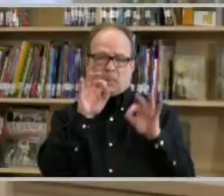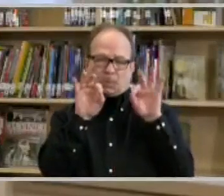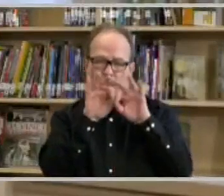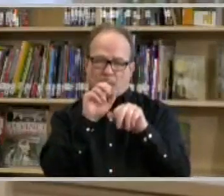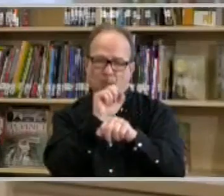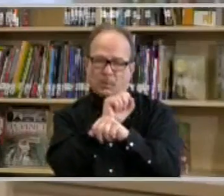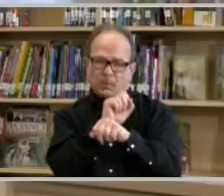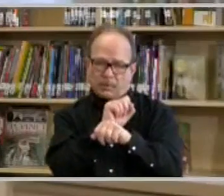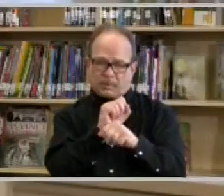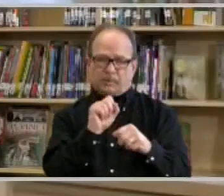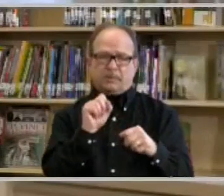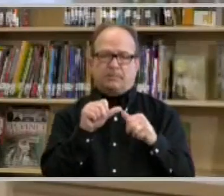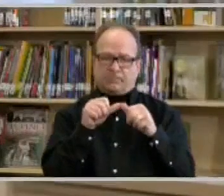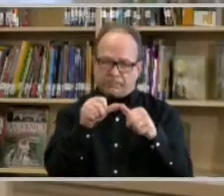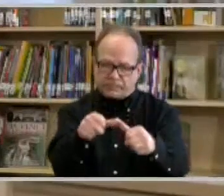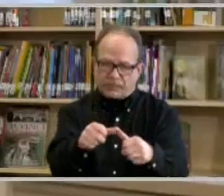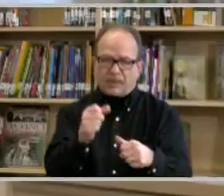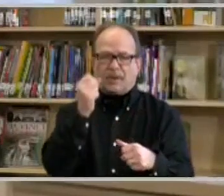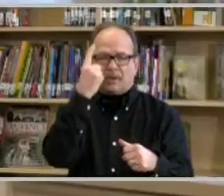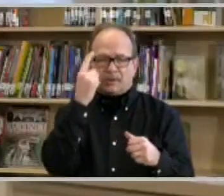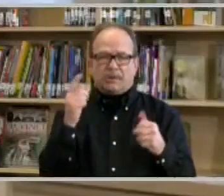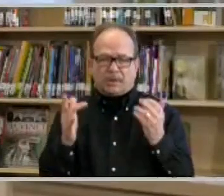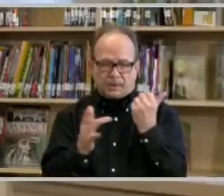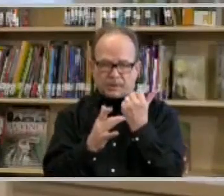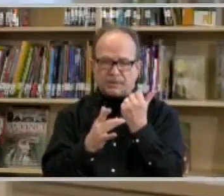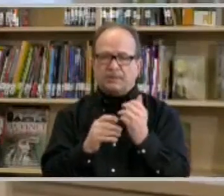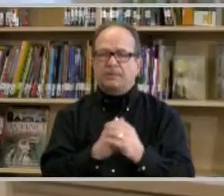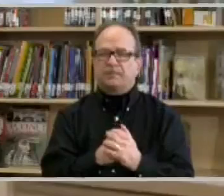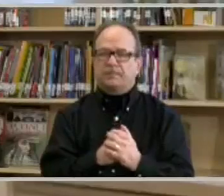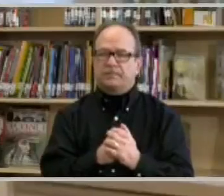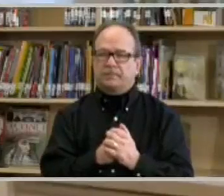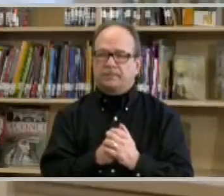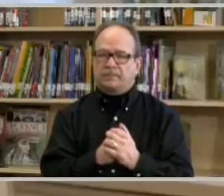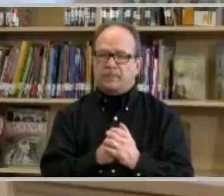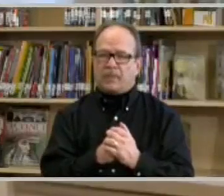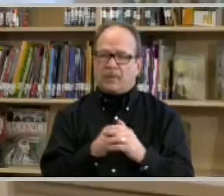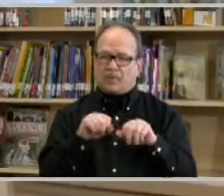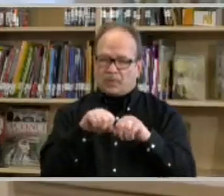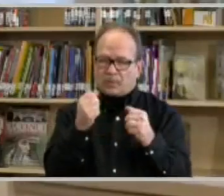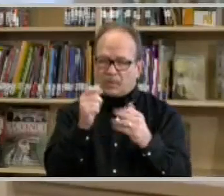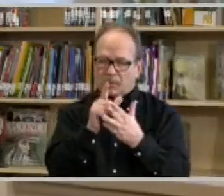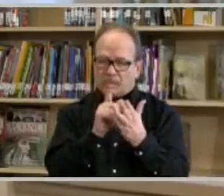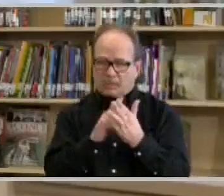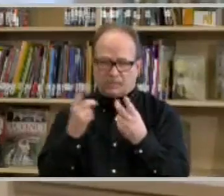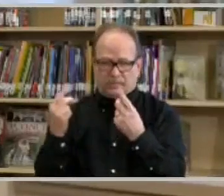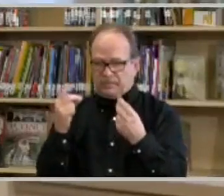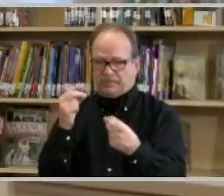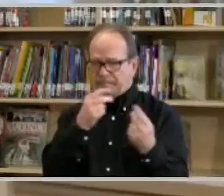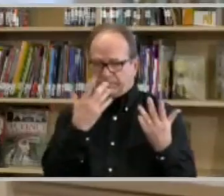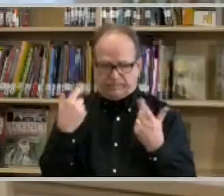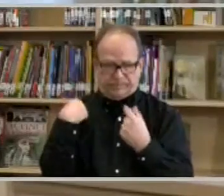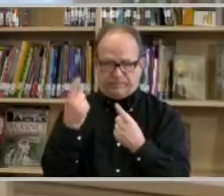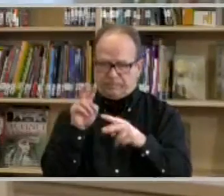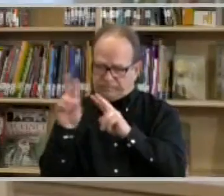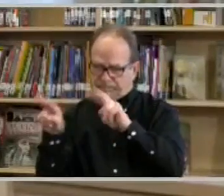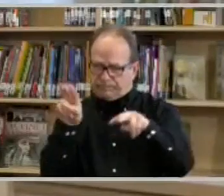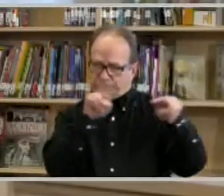AND RETENTION TO UNDERSTANDING TECHNOLOGIES AND CRIME TRENDS TO WORKING HAND IN HAND WITH